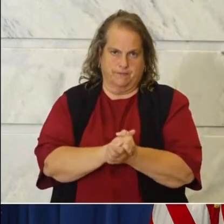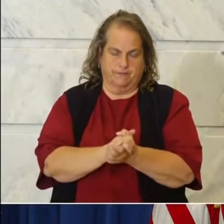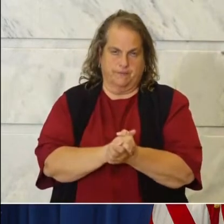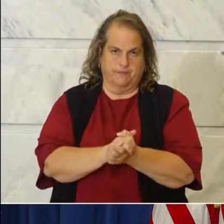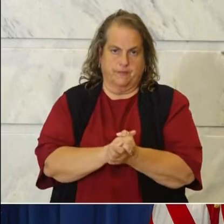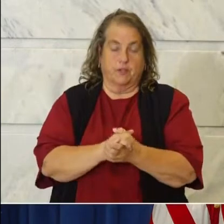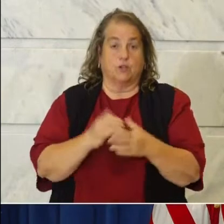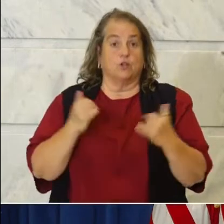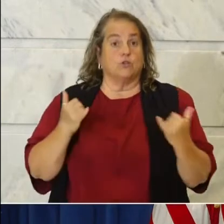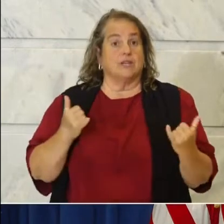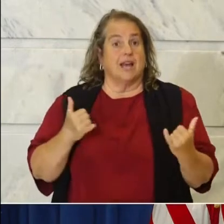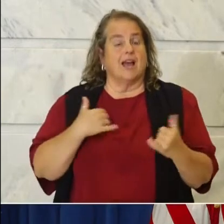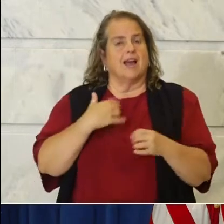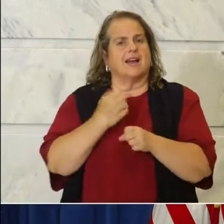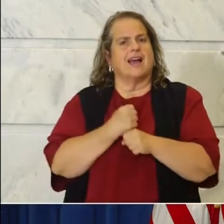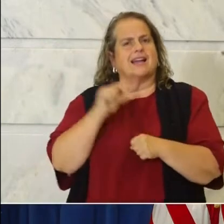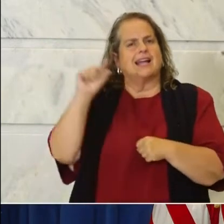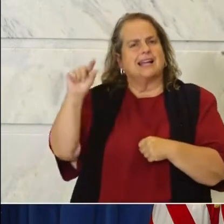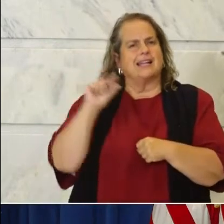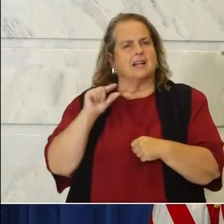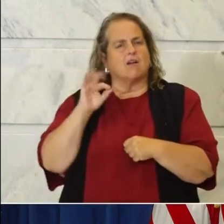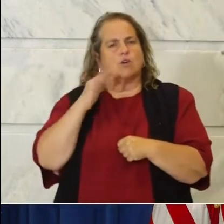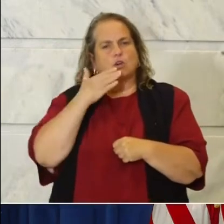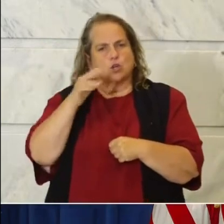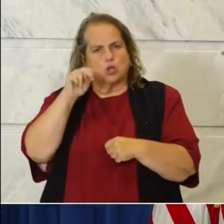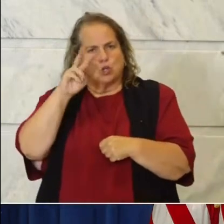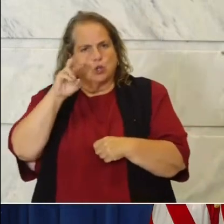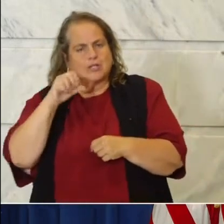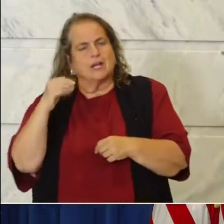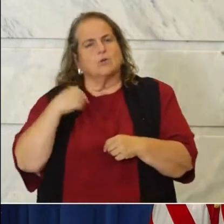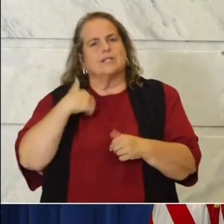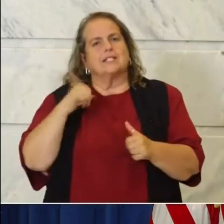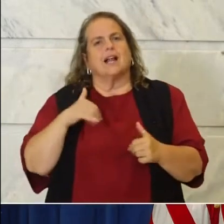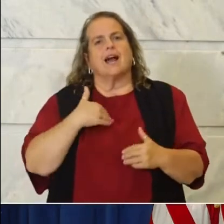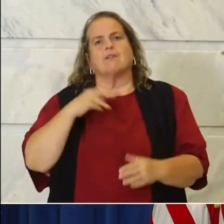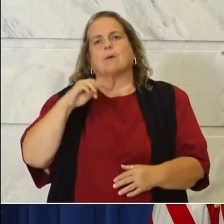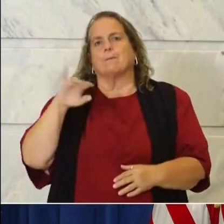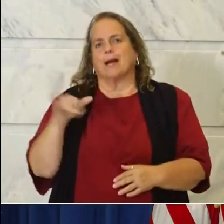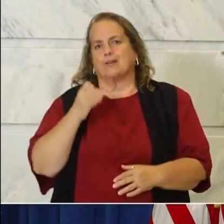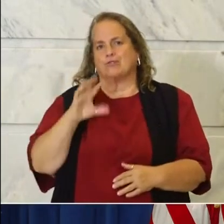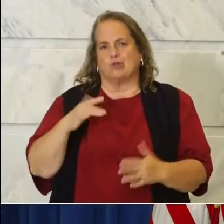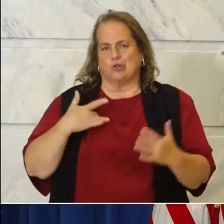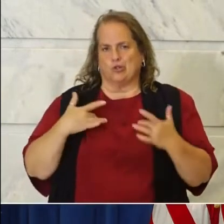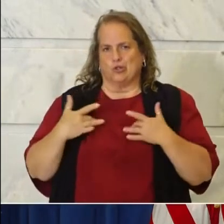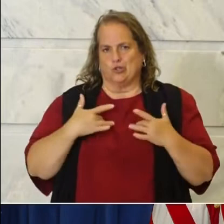But today I've got a little piece of good news, and then we still have a major concern going forward.